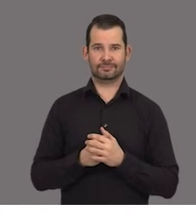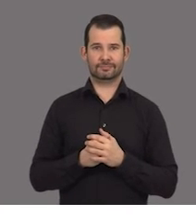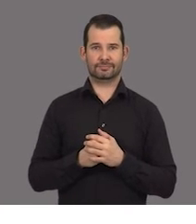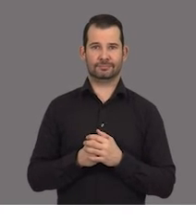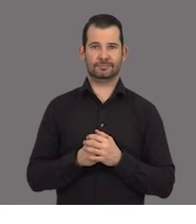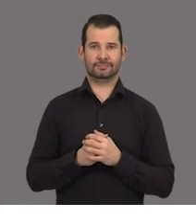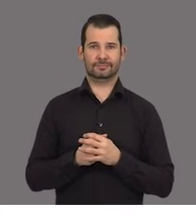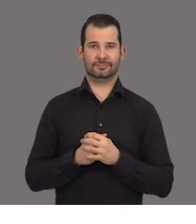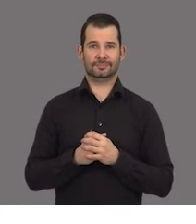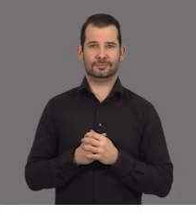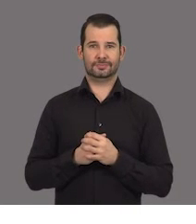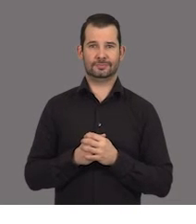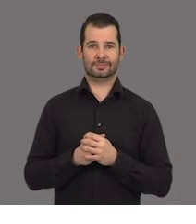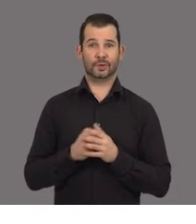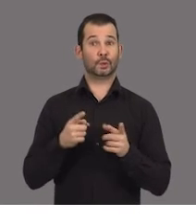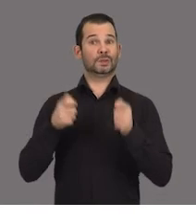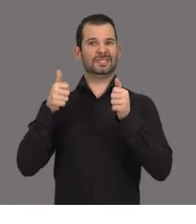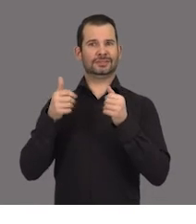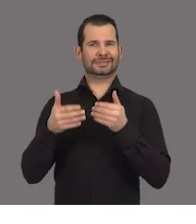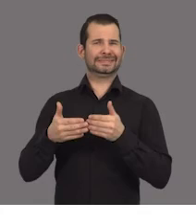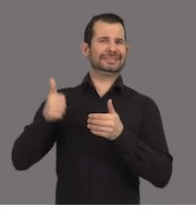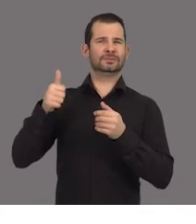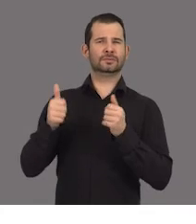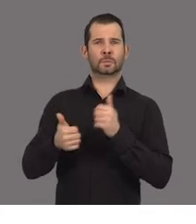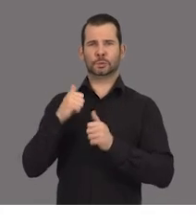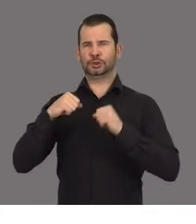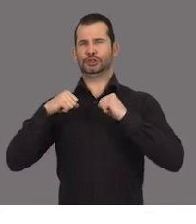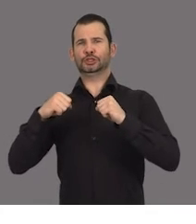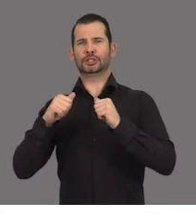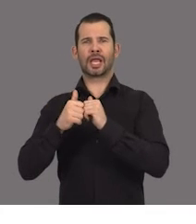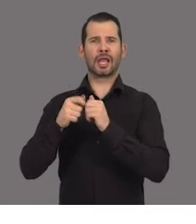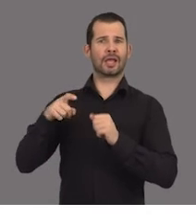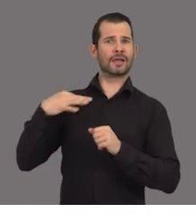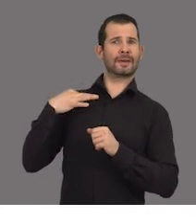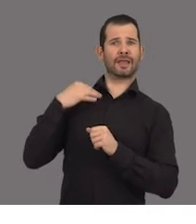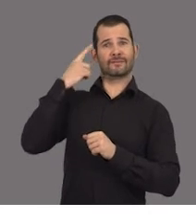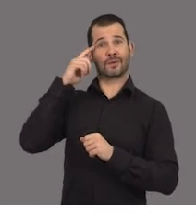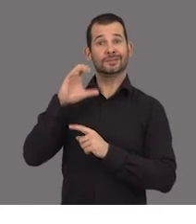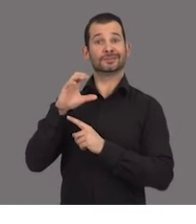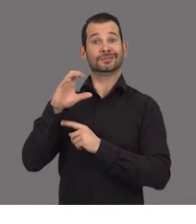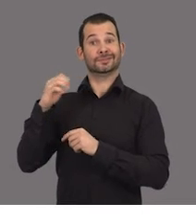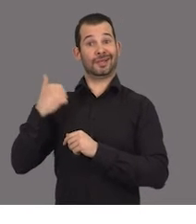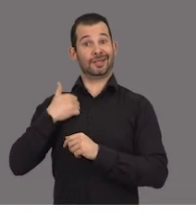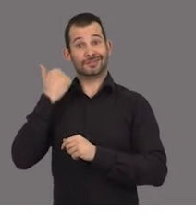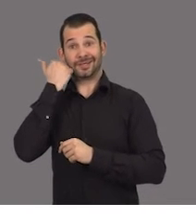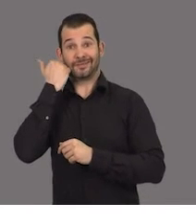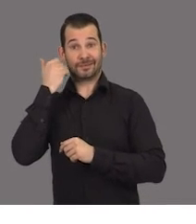The quickest, easiest and most secure way to apply for the Canada dental benefit is through My Account.